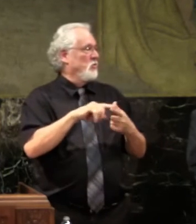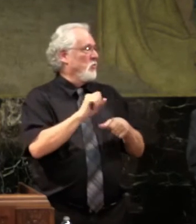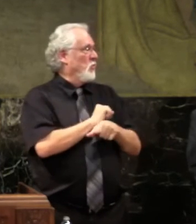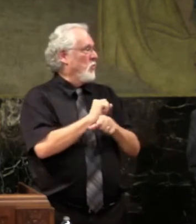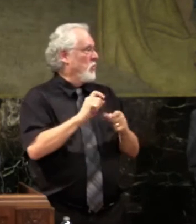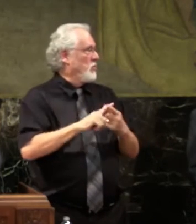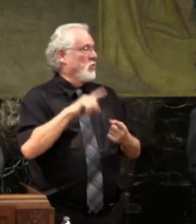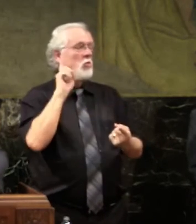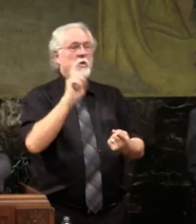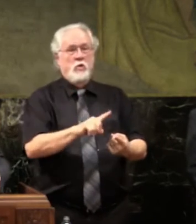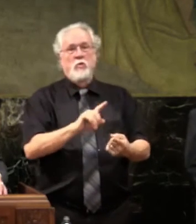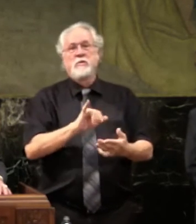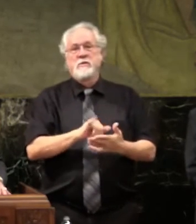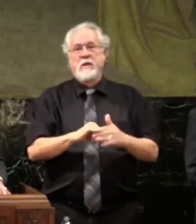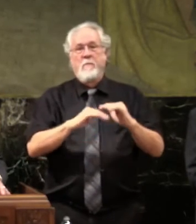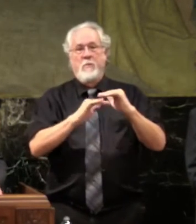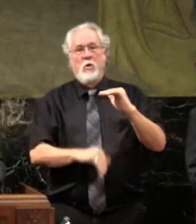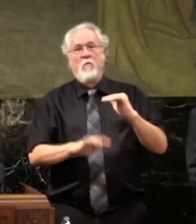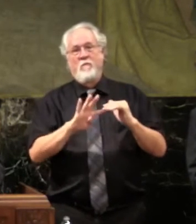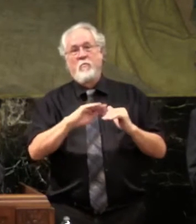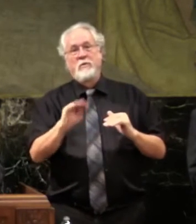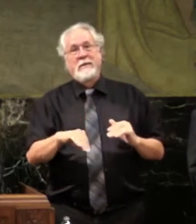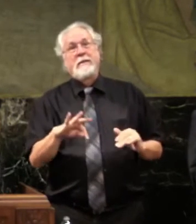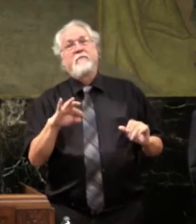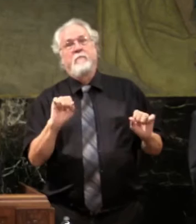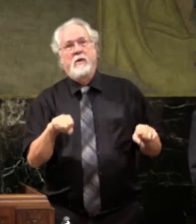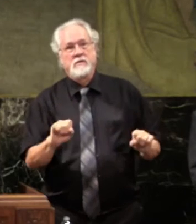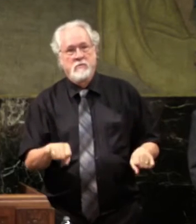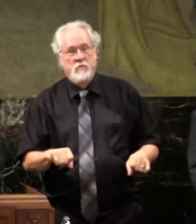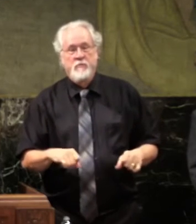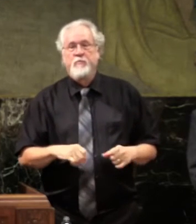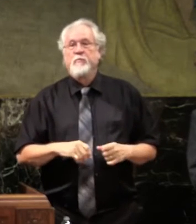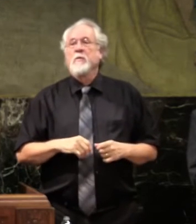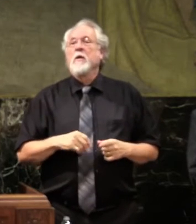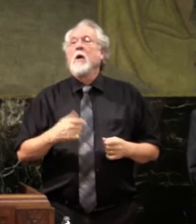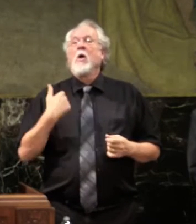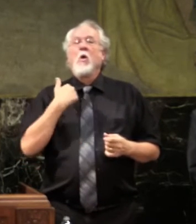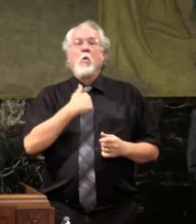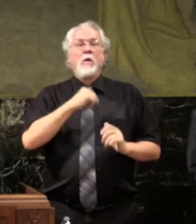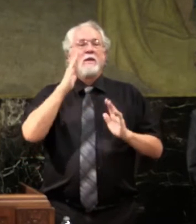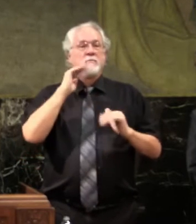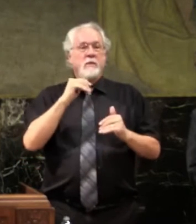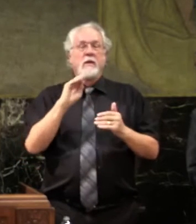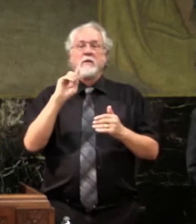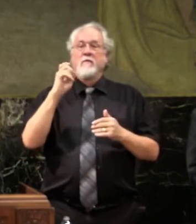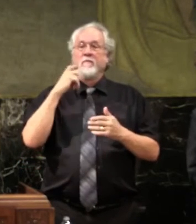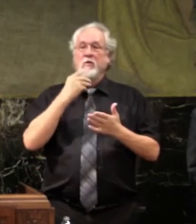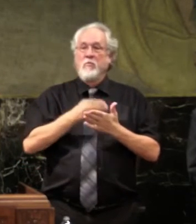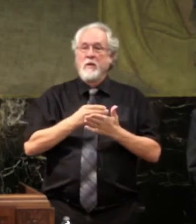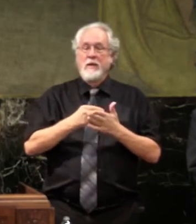reduce that below 4% it possible we expect that the amount of federal money that the contractors will use to